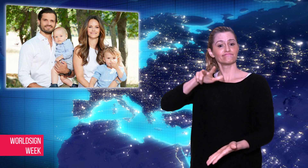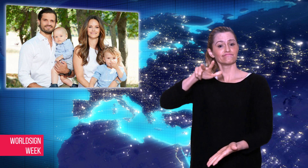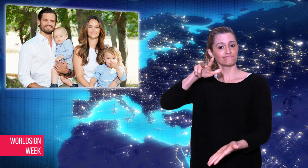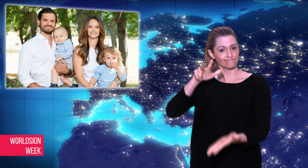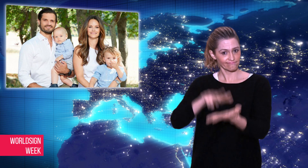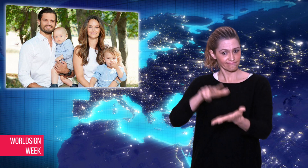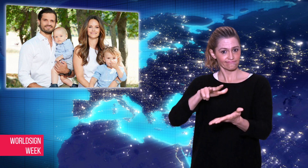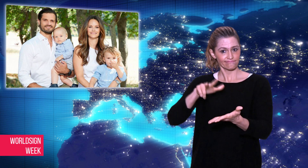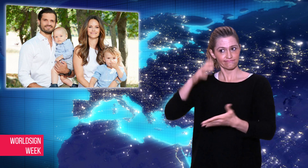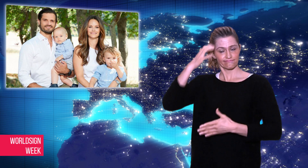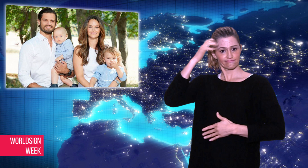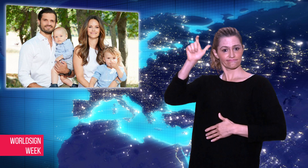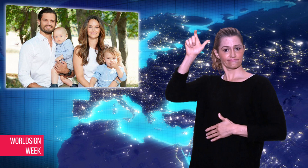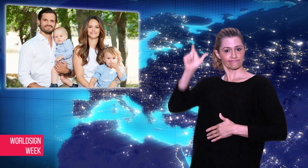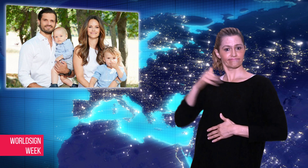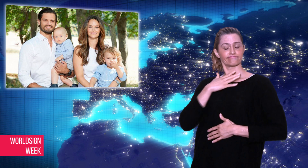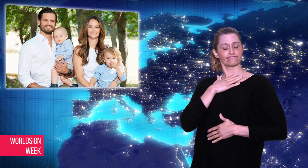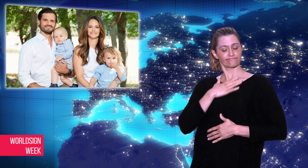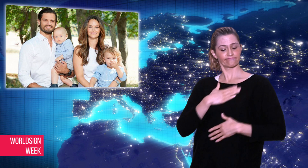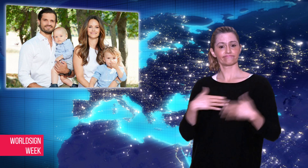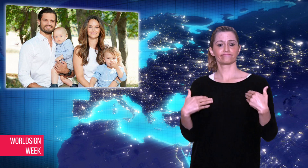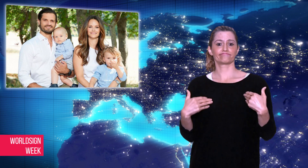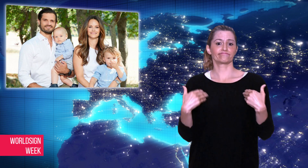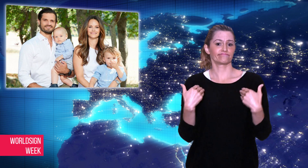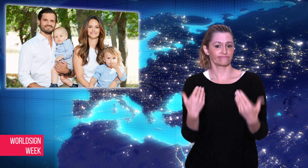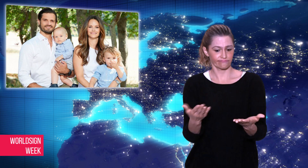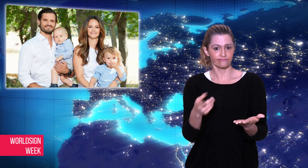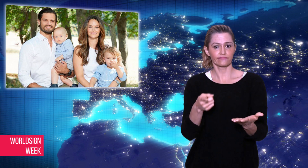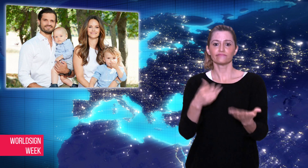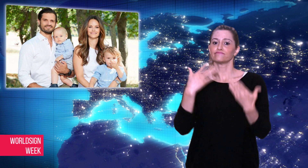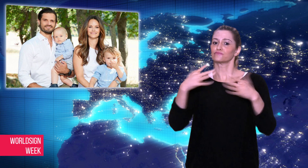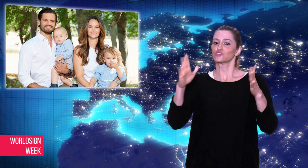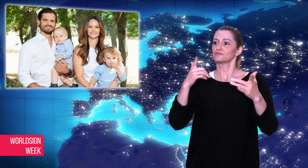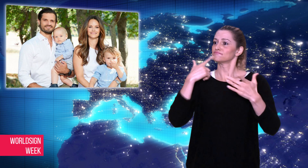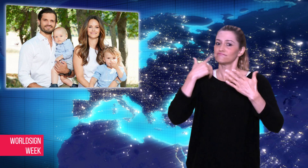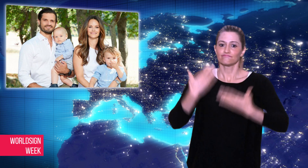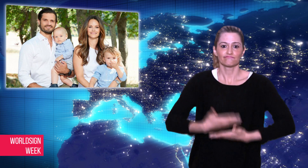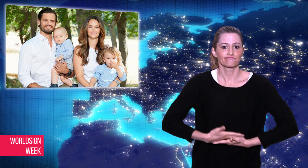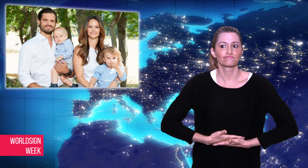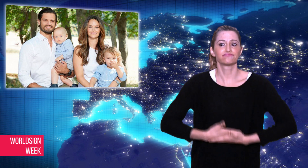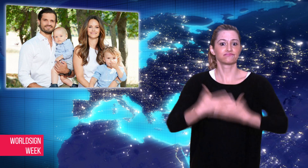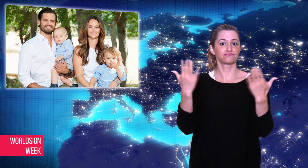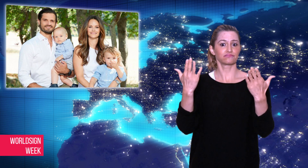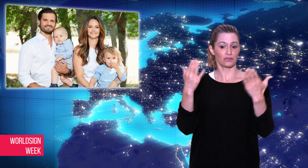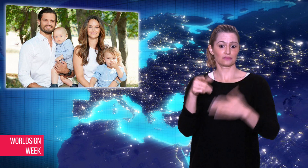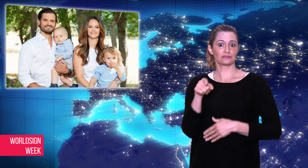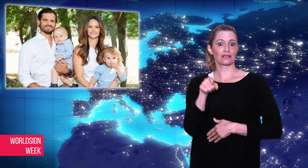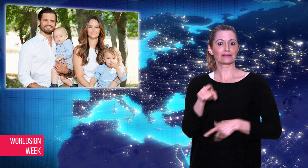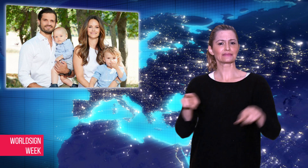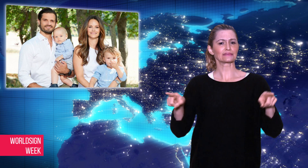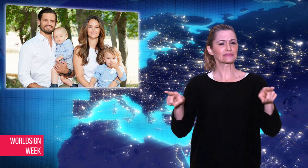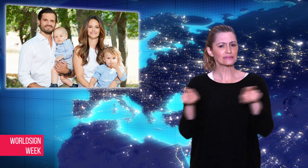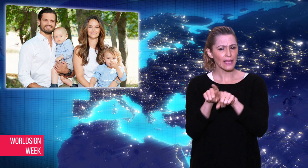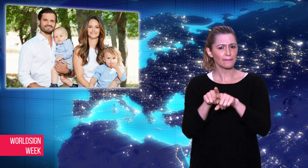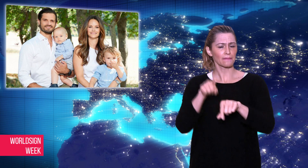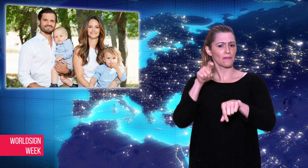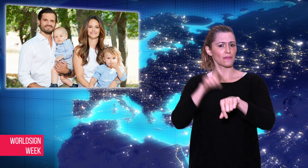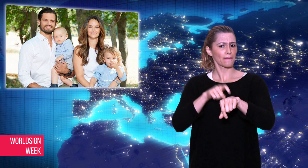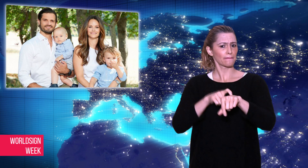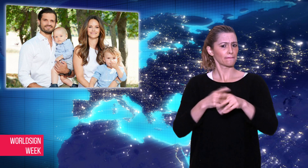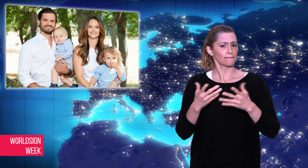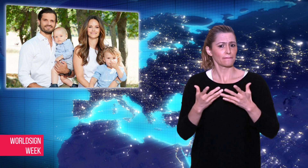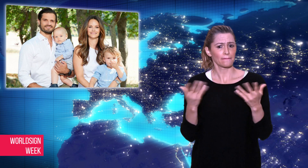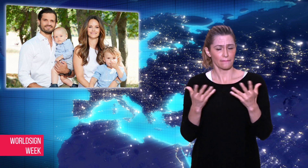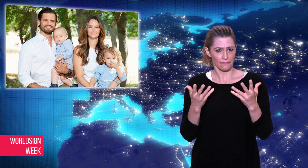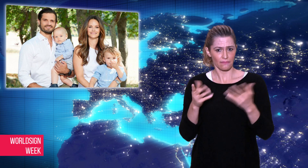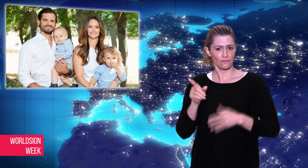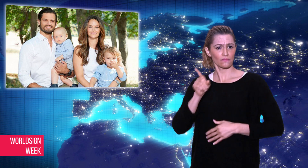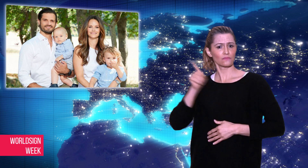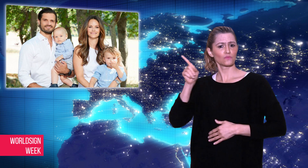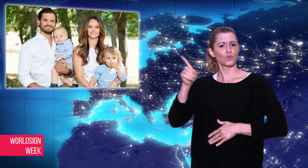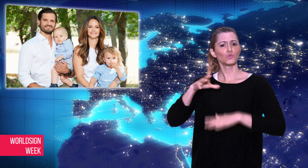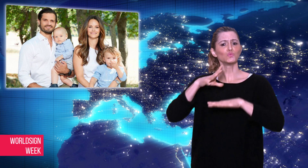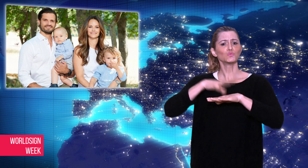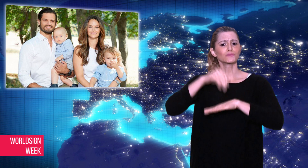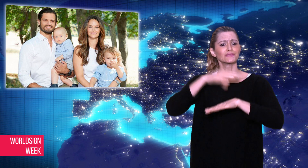The decision also came amid an ongoing controversy